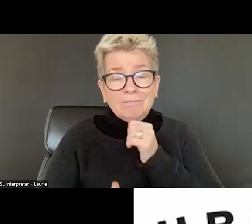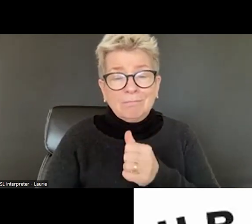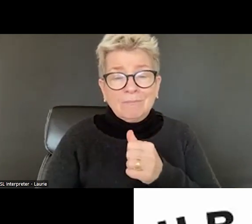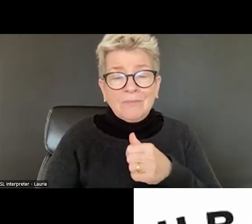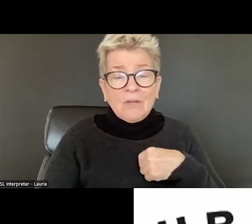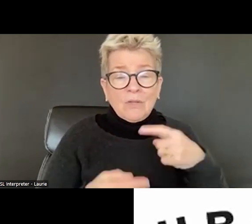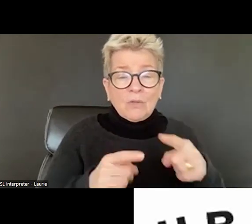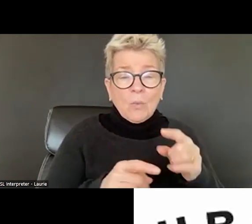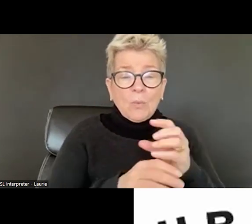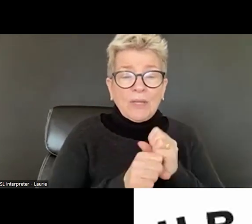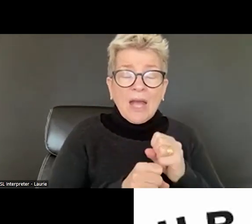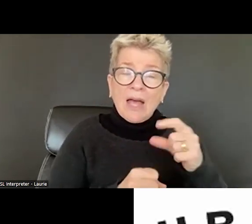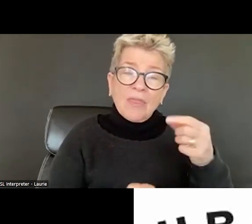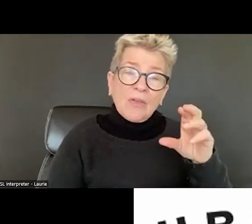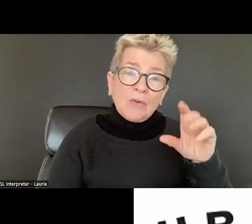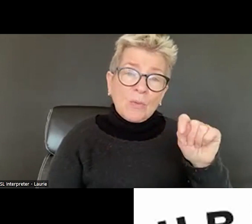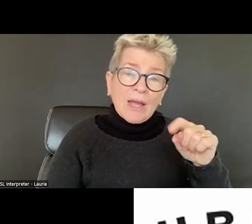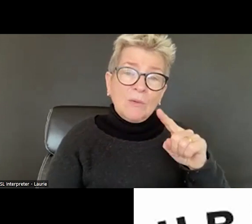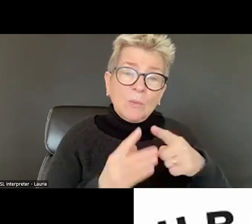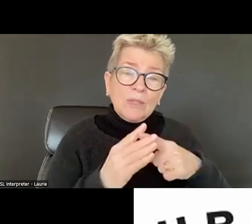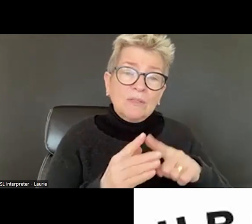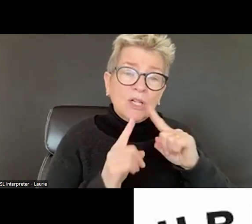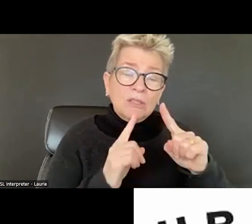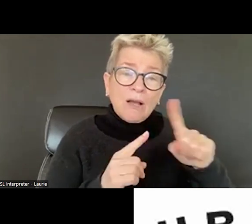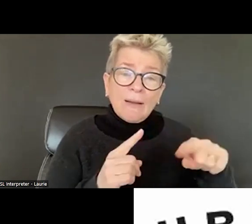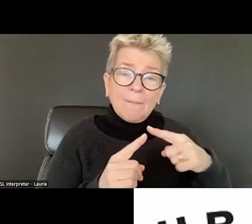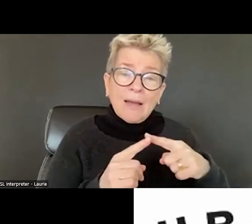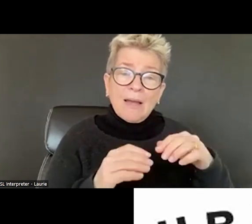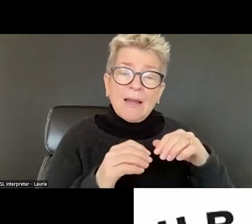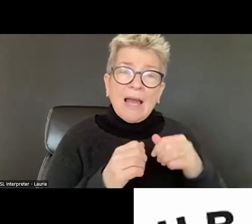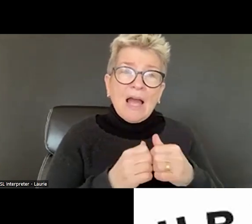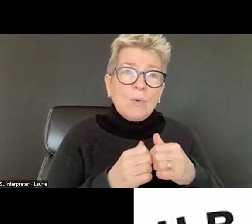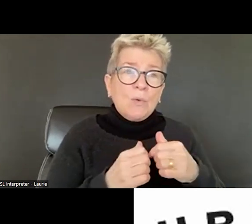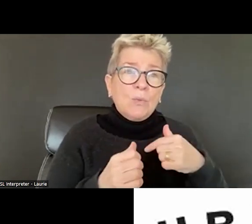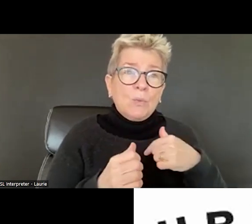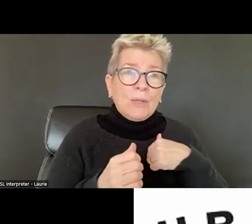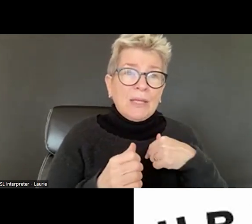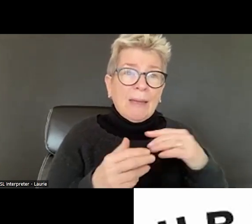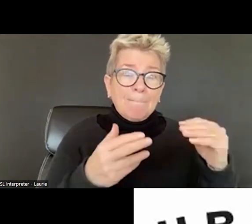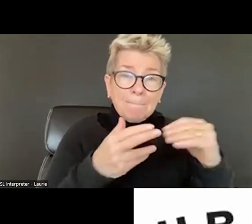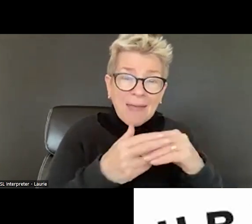grant we talked about you know what ways we can embed this and make it mandatory uh without adding